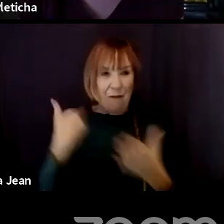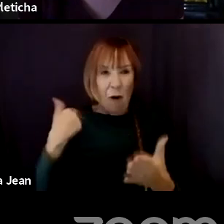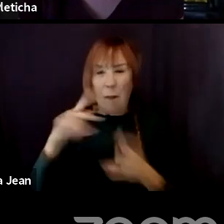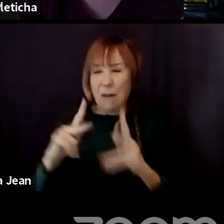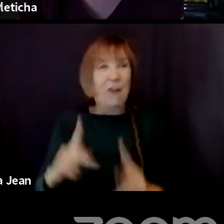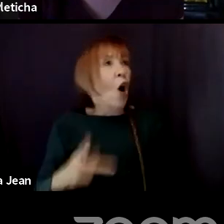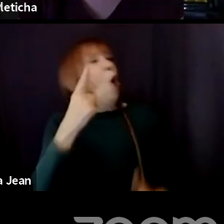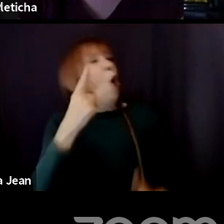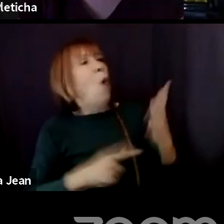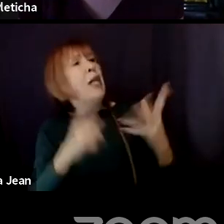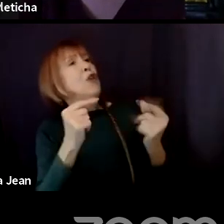you don't have.